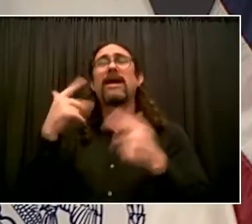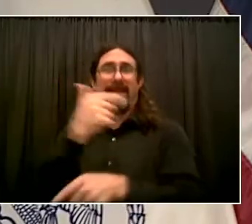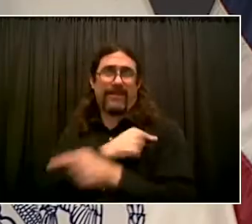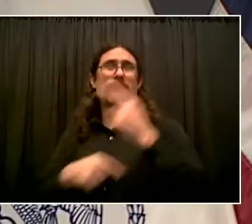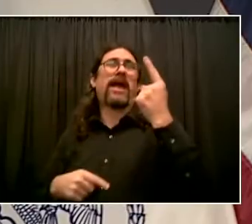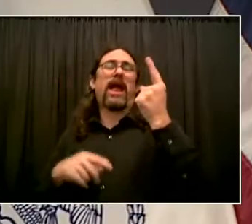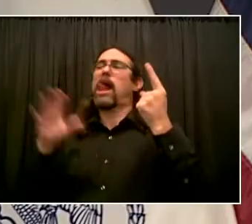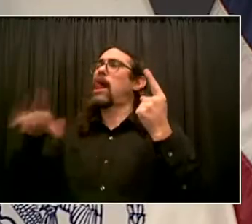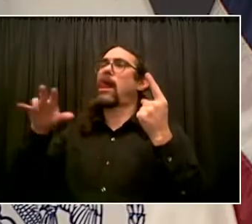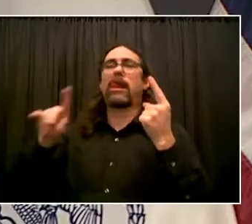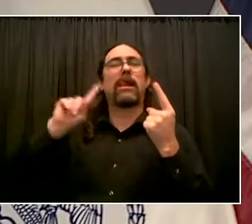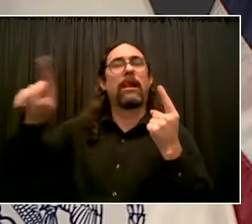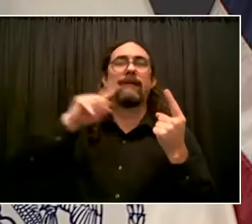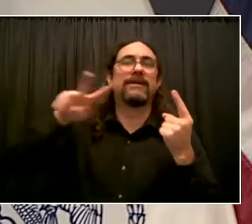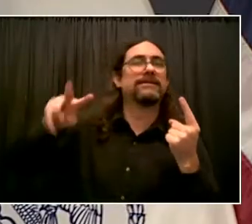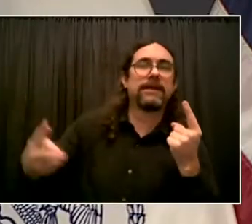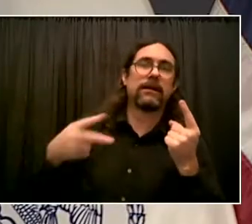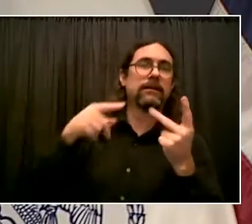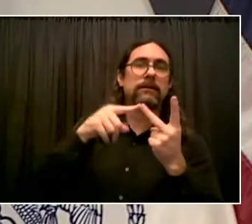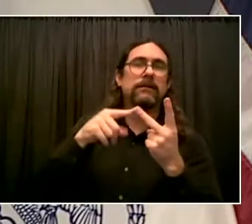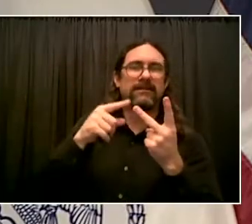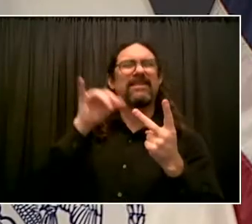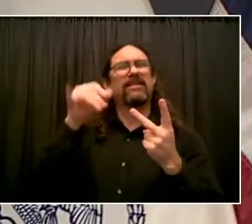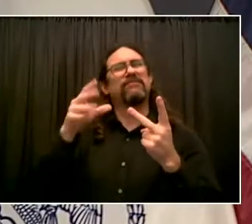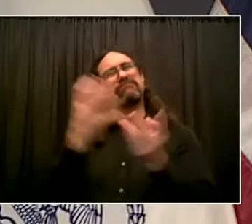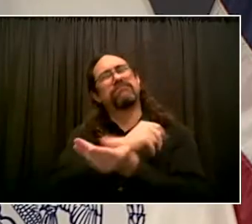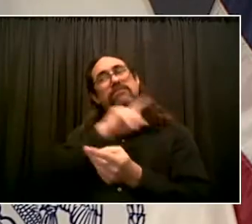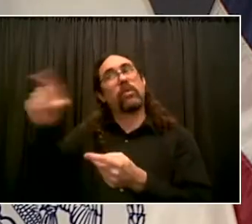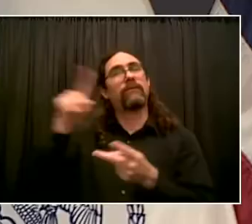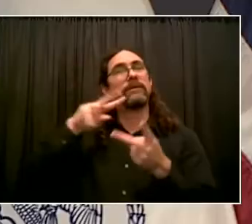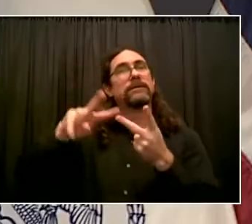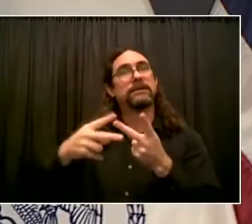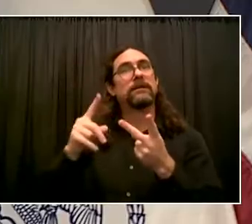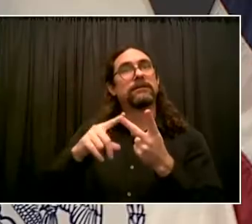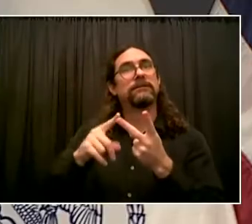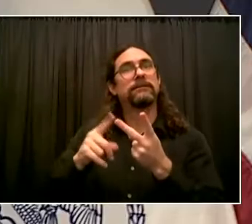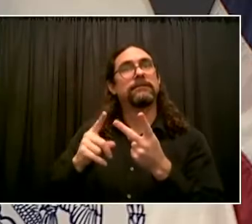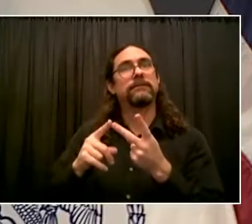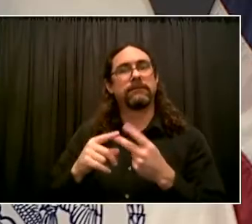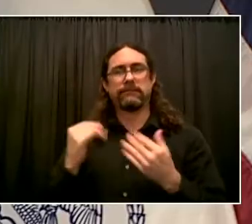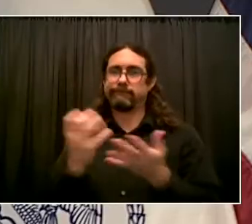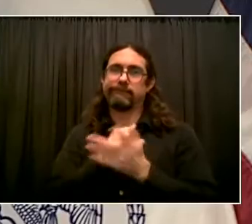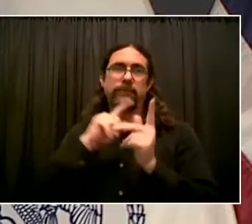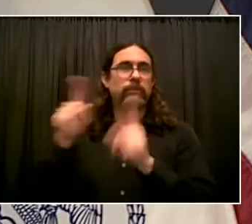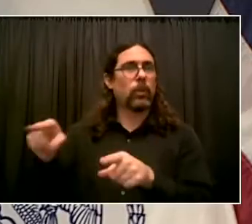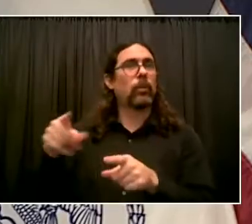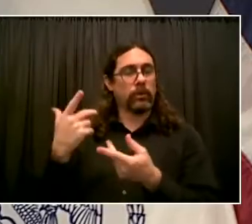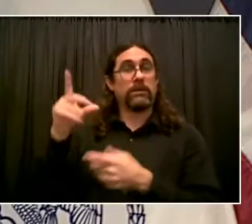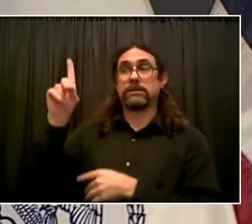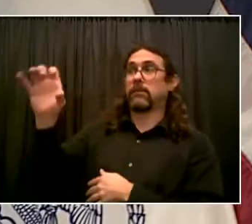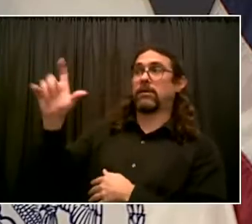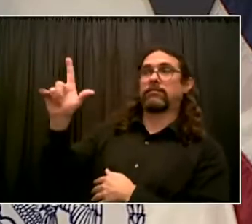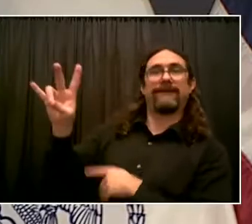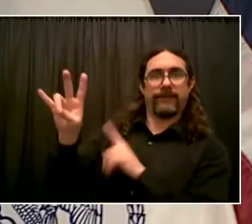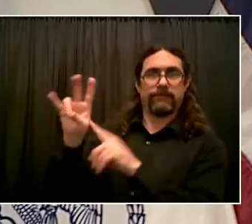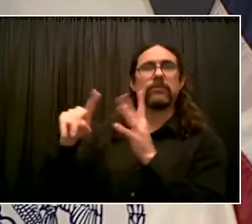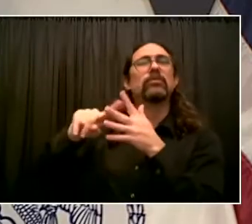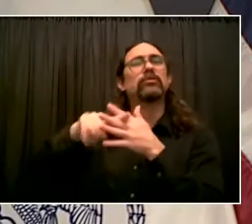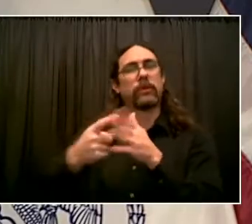TO GET THAT SECOND DOSE. THE VAST